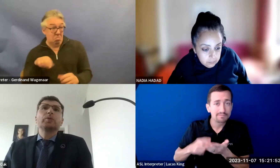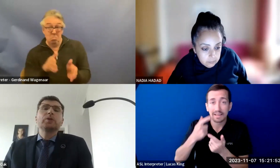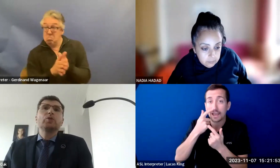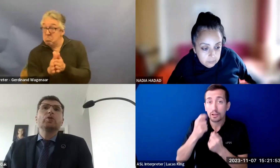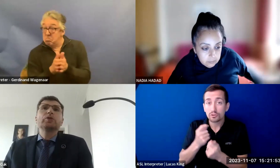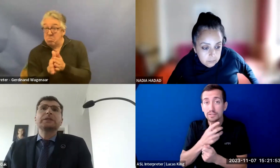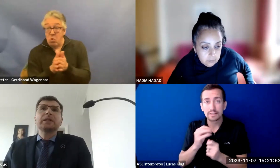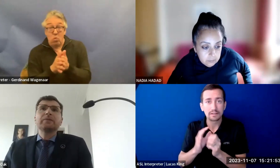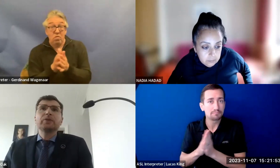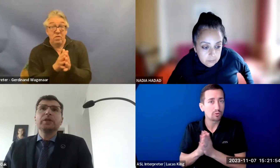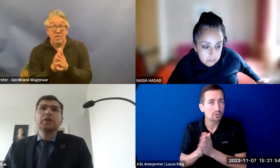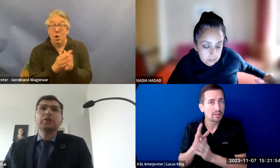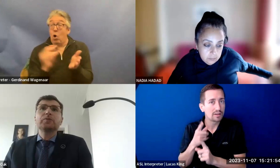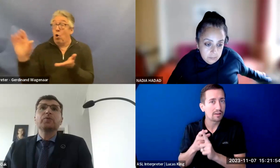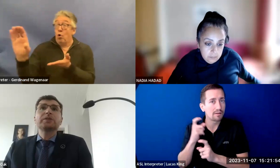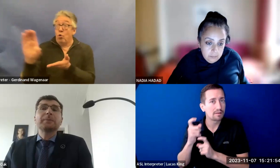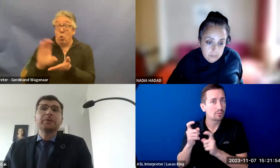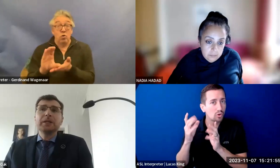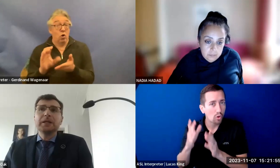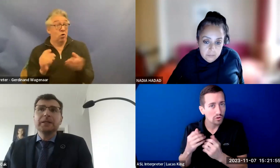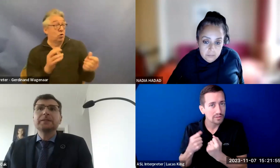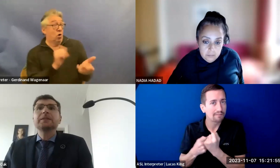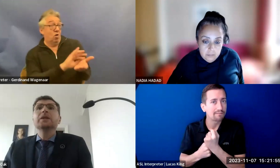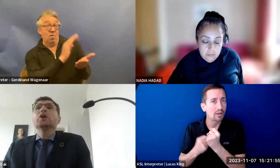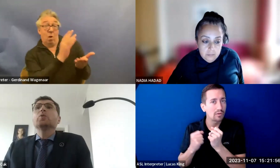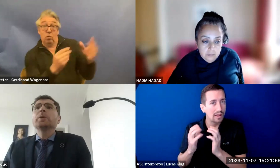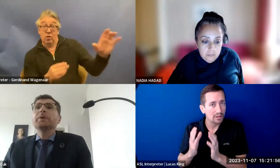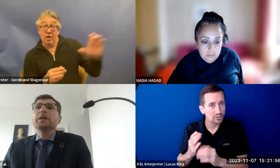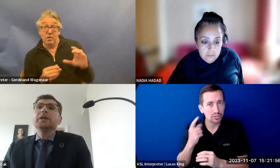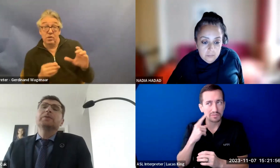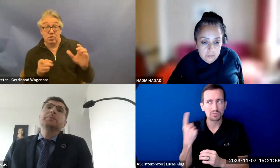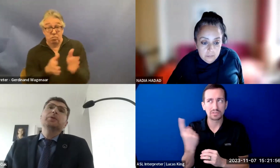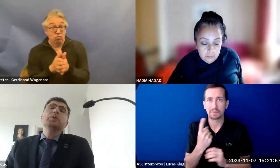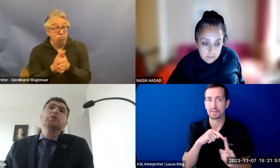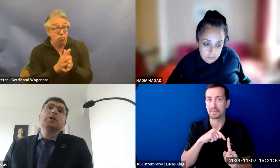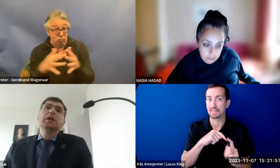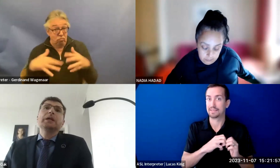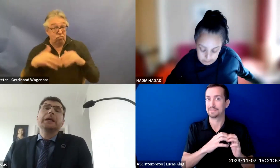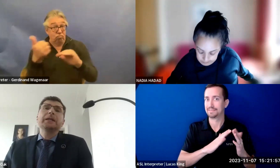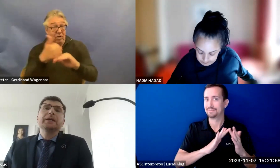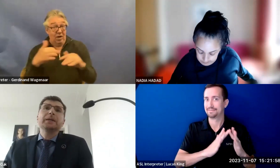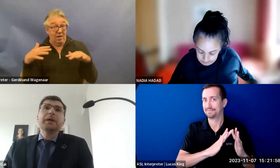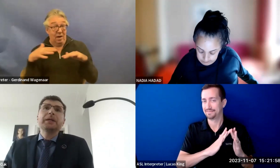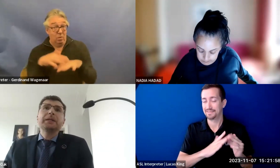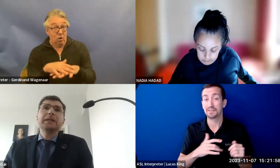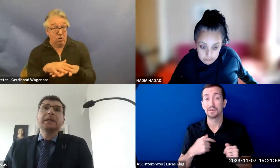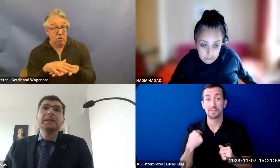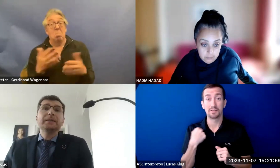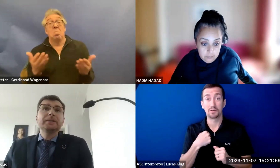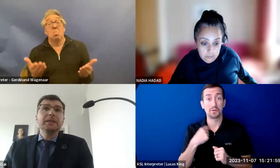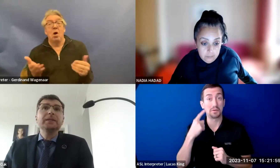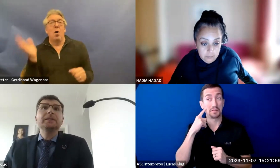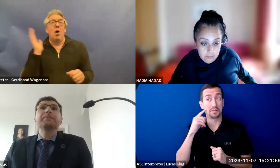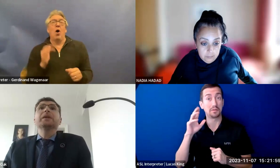from donors and foundations for something like this. We (UK and IDA) believed back then that this is needed.